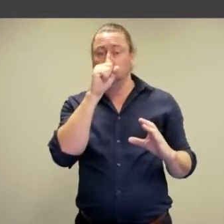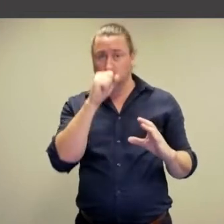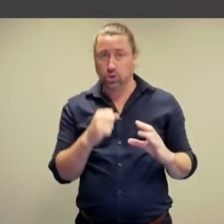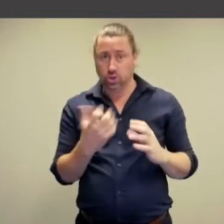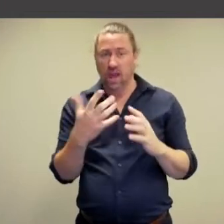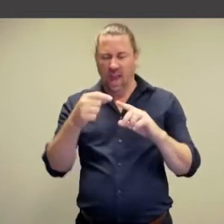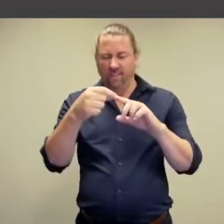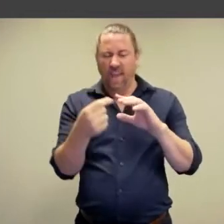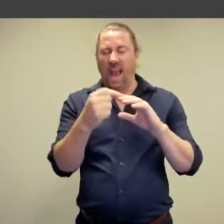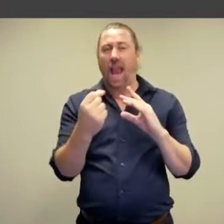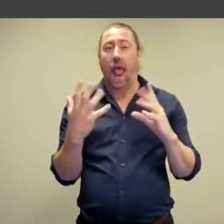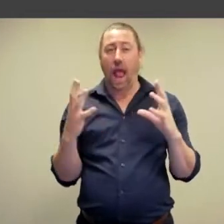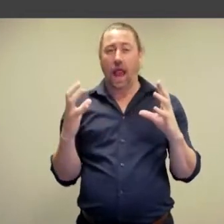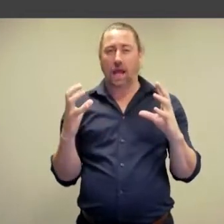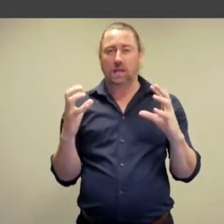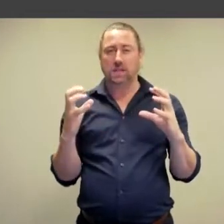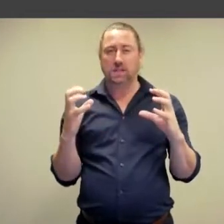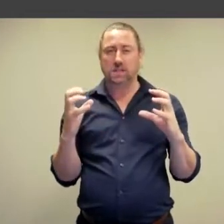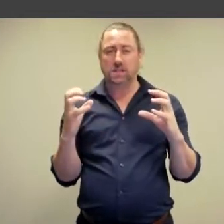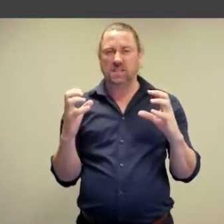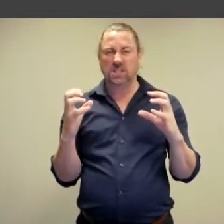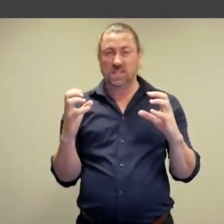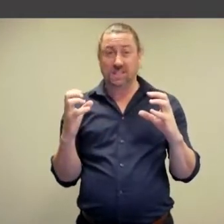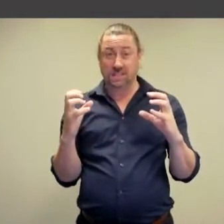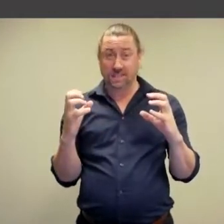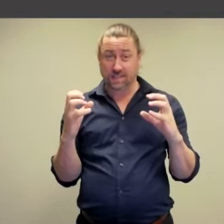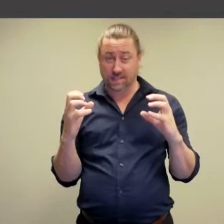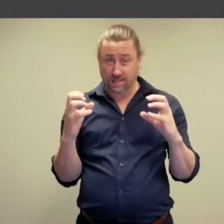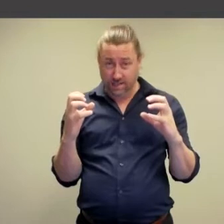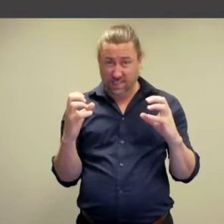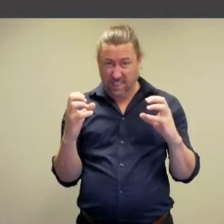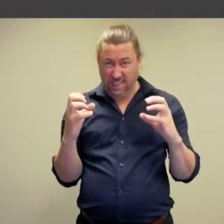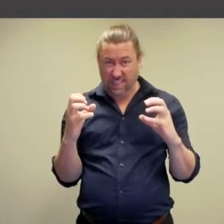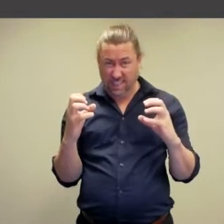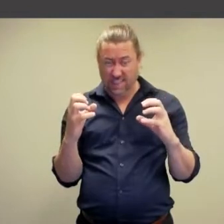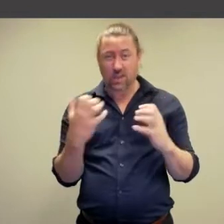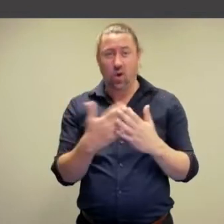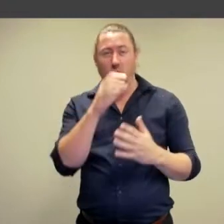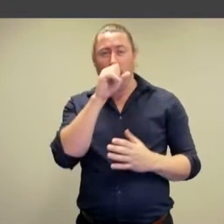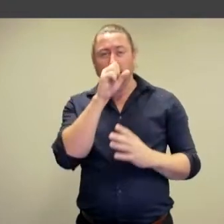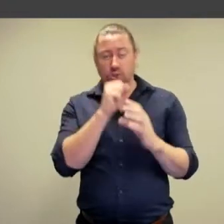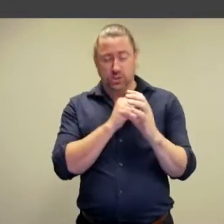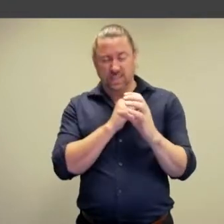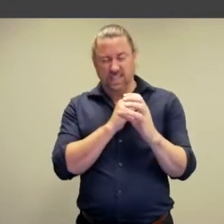fingernails, slowly, slowly, she squeezes against its skin and it